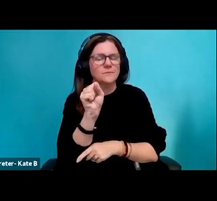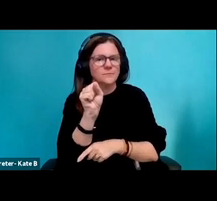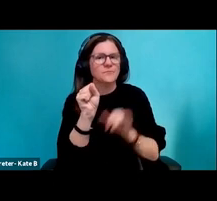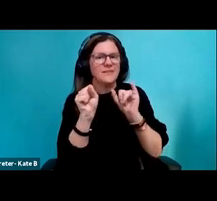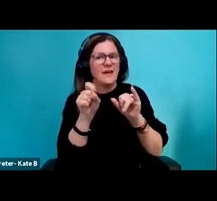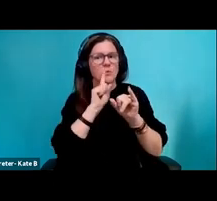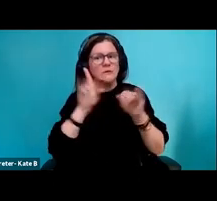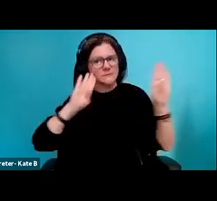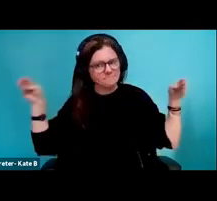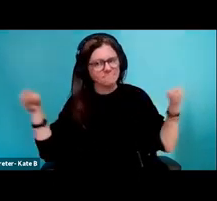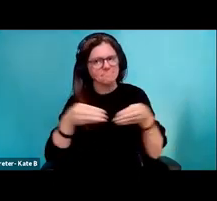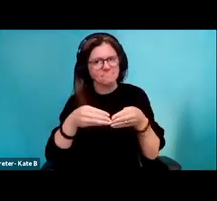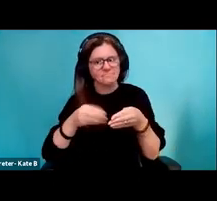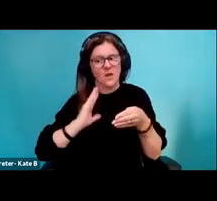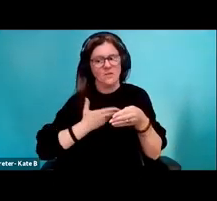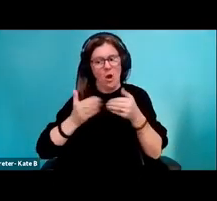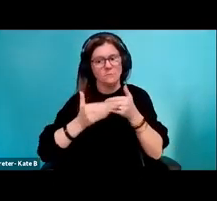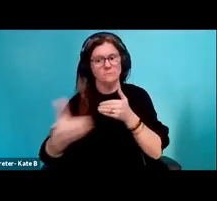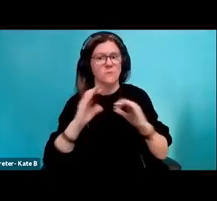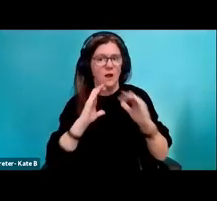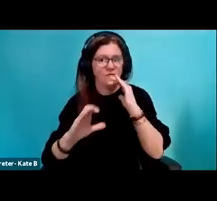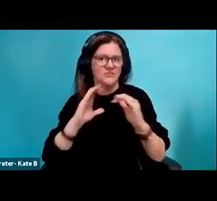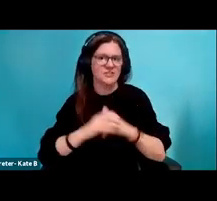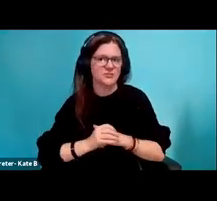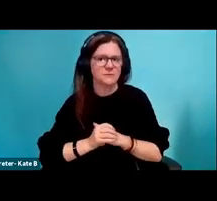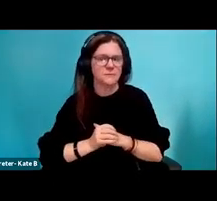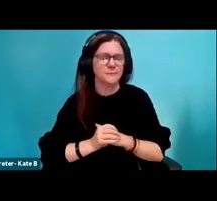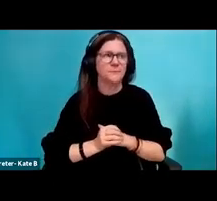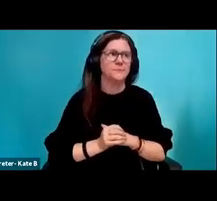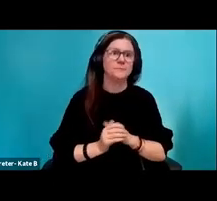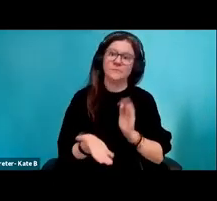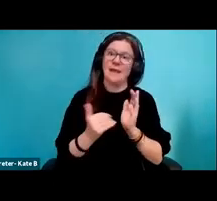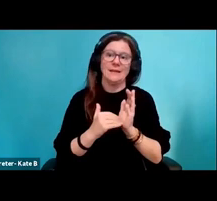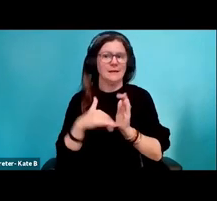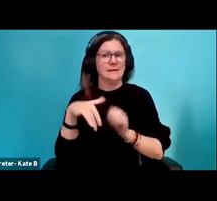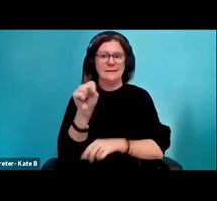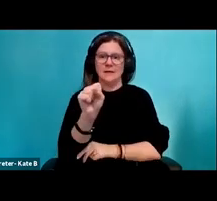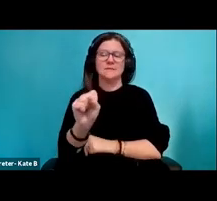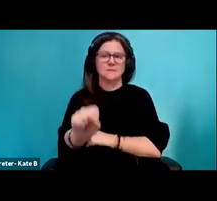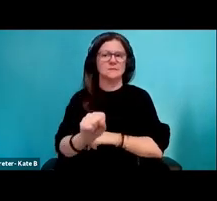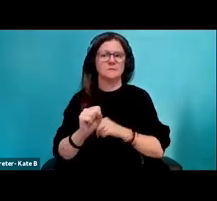needs to be from here on and really does a good job of introducing and setting it up